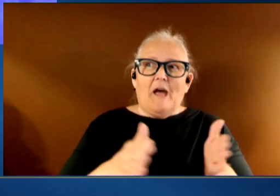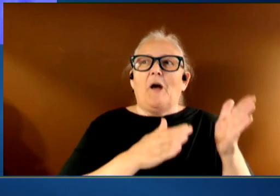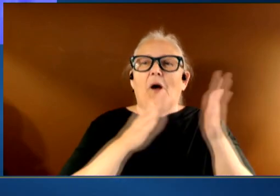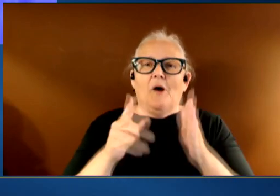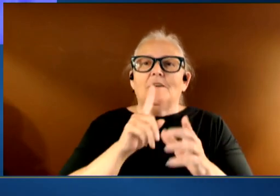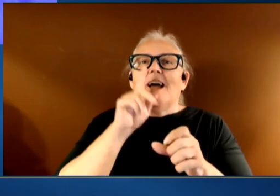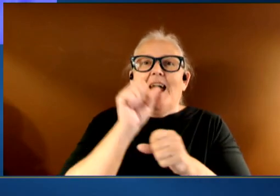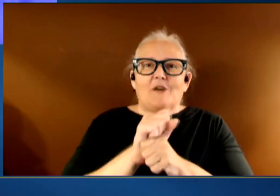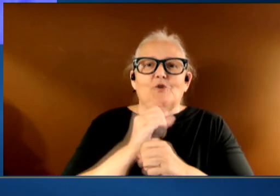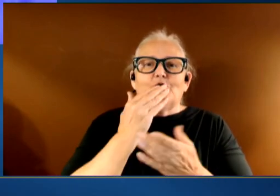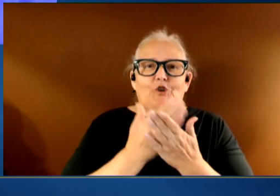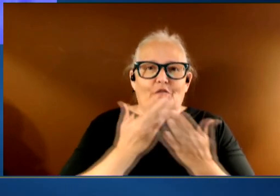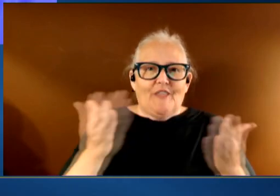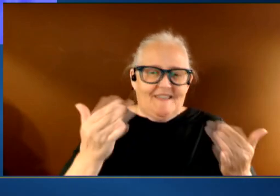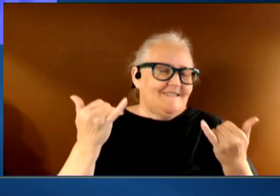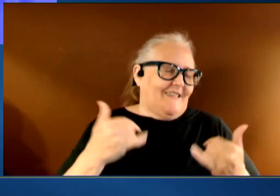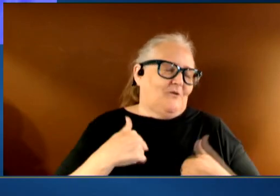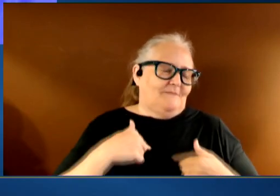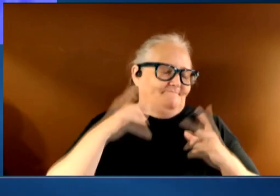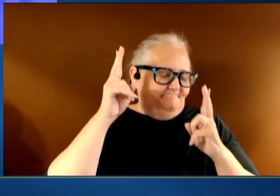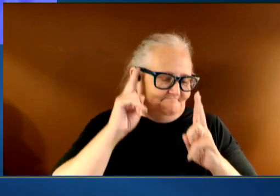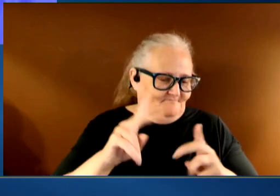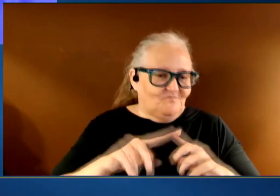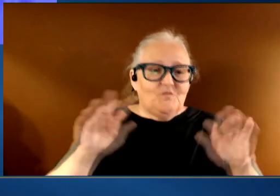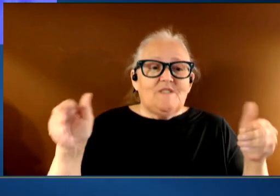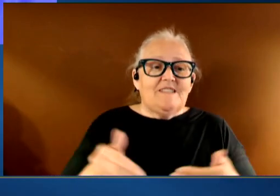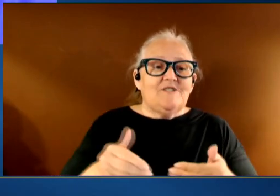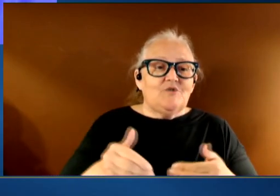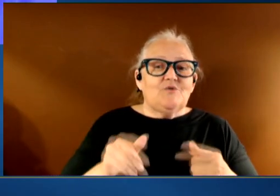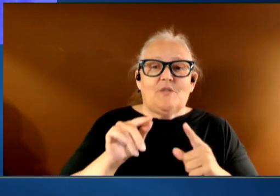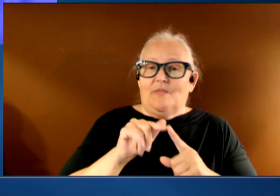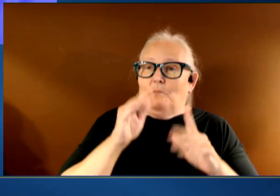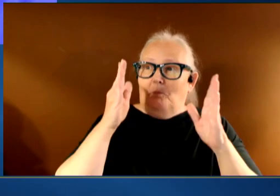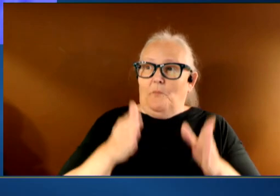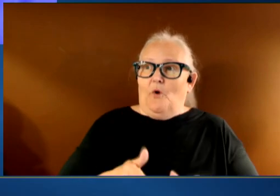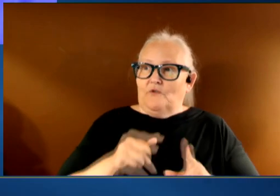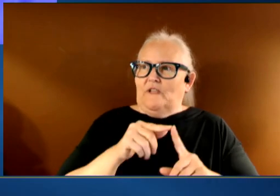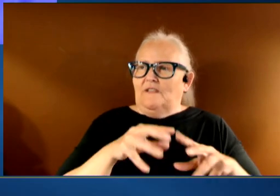now my great pleasure to introduce someone whose leadership has been instrumental in